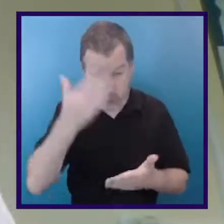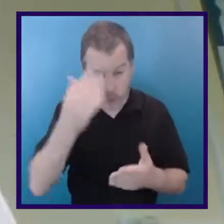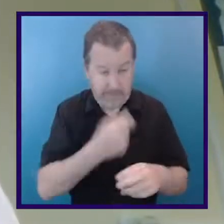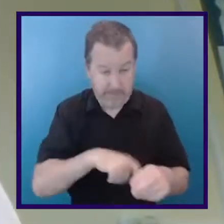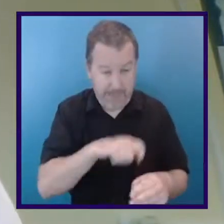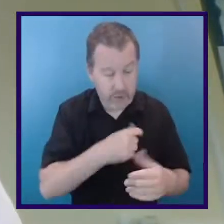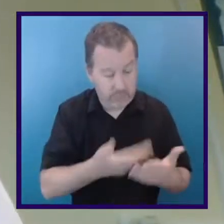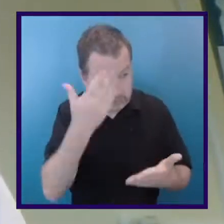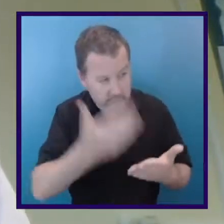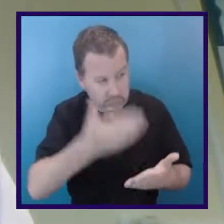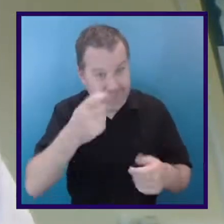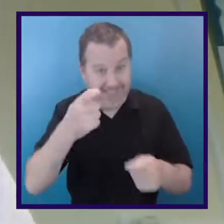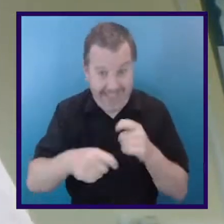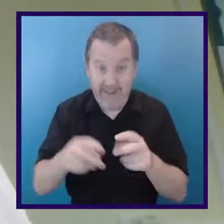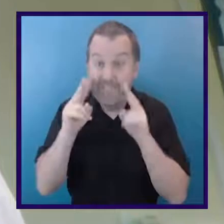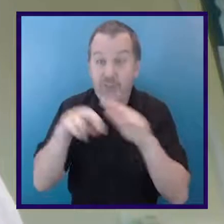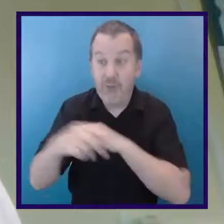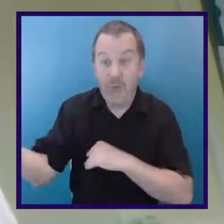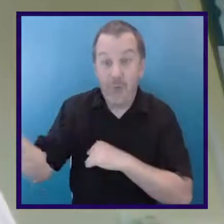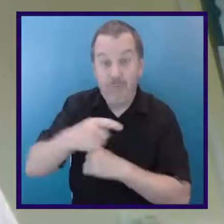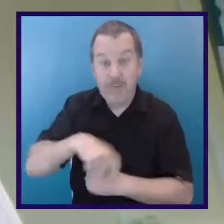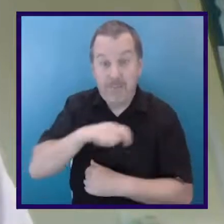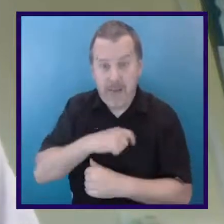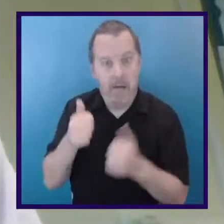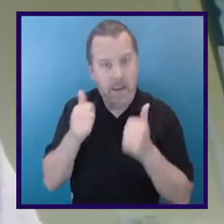with our Spanish visitors as well in the language.